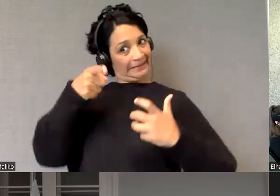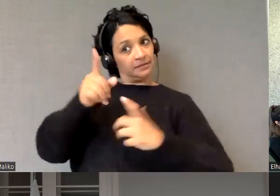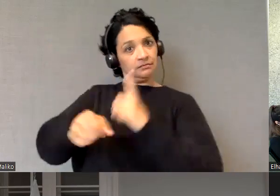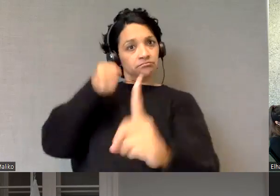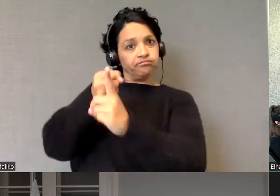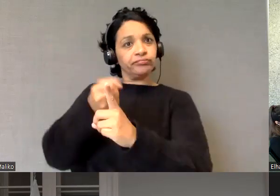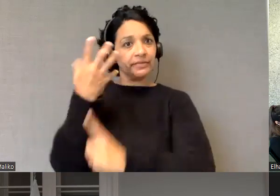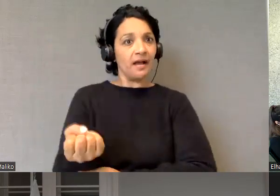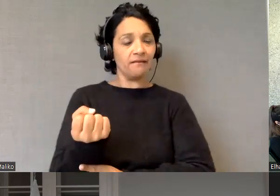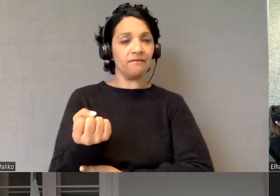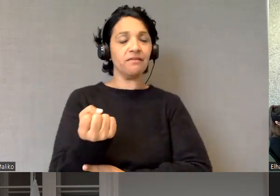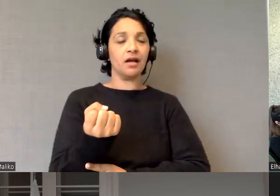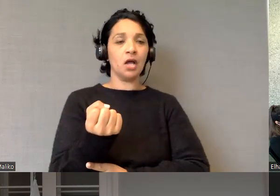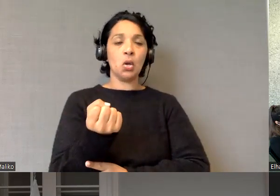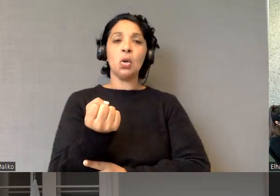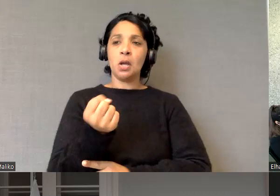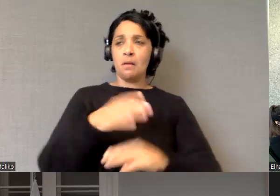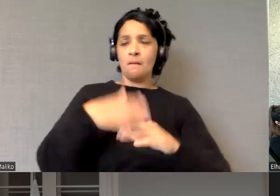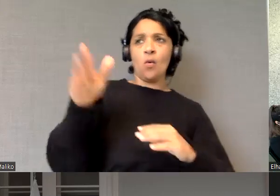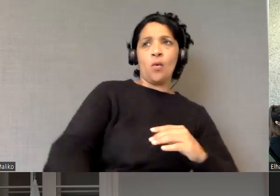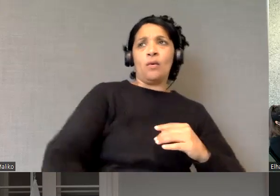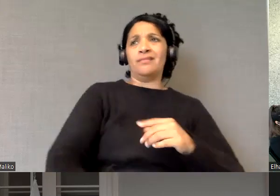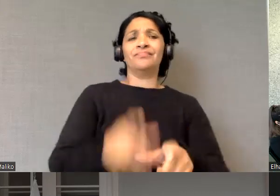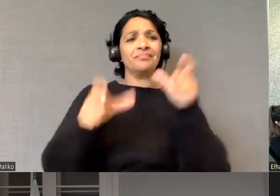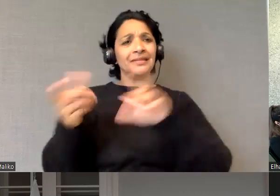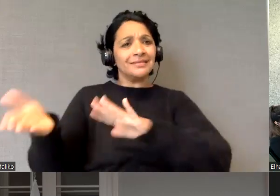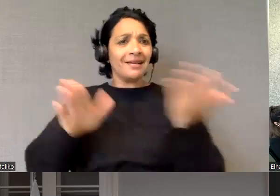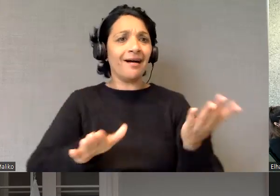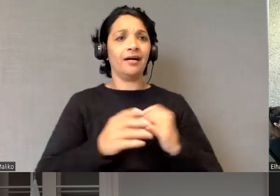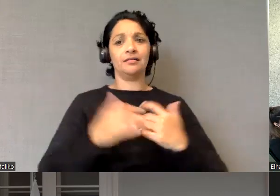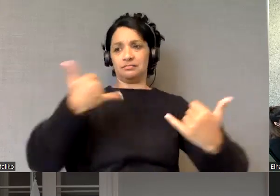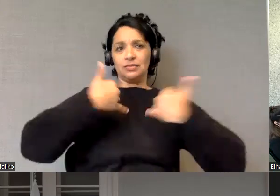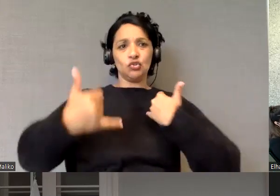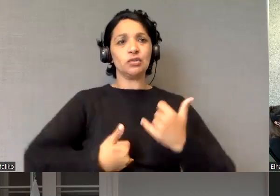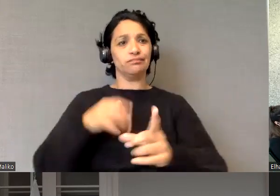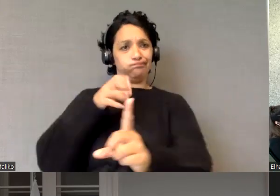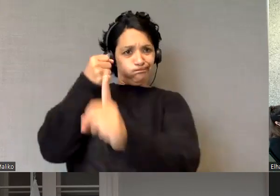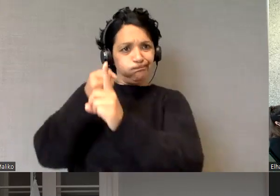have more death, you have more injury, you have more harm coming to persons with disabilities,